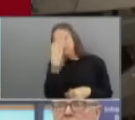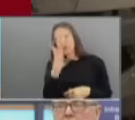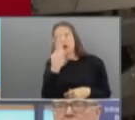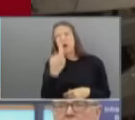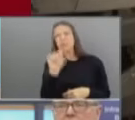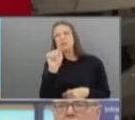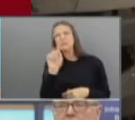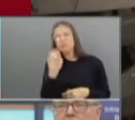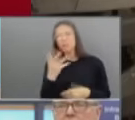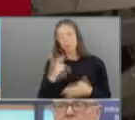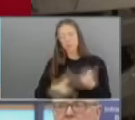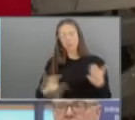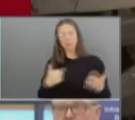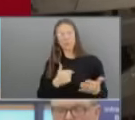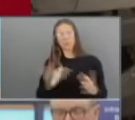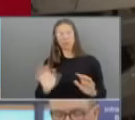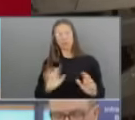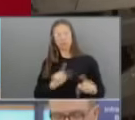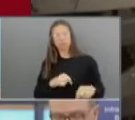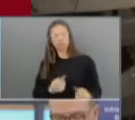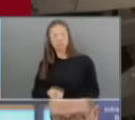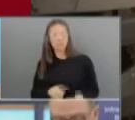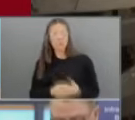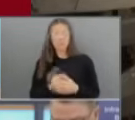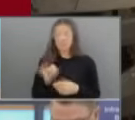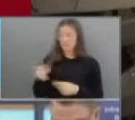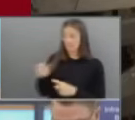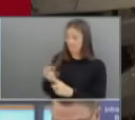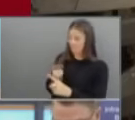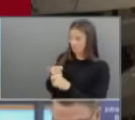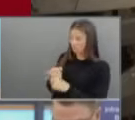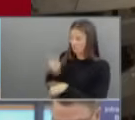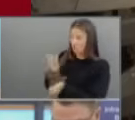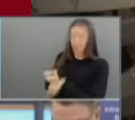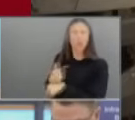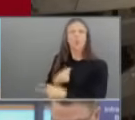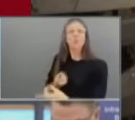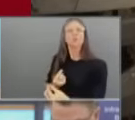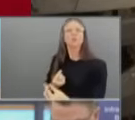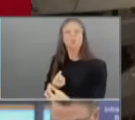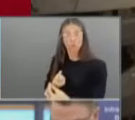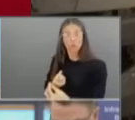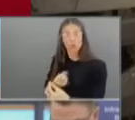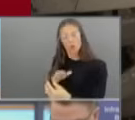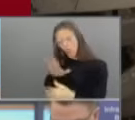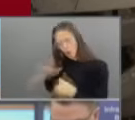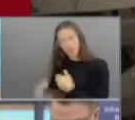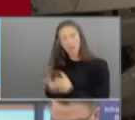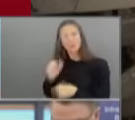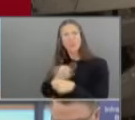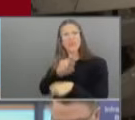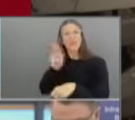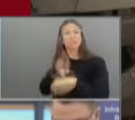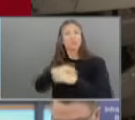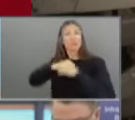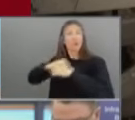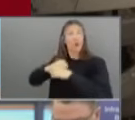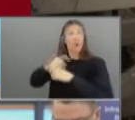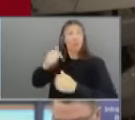AND TODAY WE’RE GOING TO TALK JUST A LITTLE BIT ABOUT THAT EFFORT. AND I WANTED TO UPDATE YOU ON SOME OF THE REALLOCATION OF OUR RESOURCES INTO THOSE HARDEST HIT AREAS.